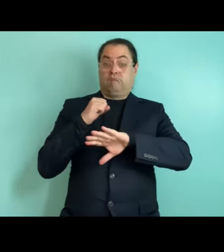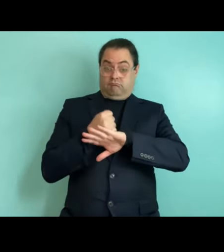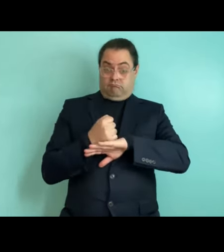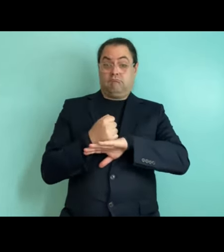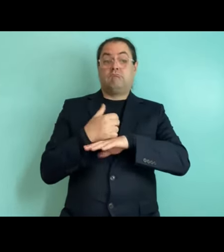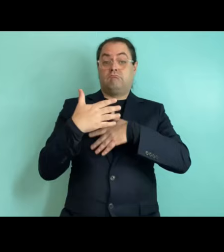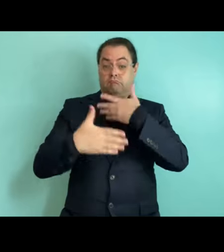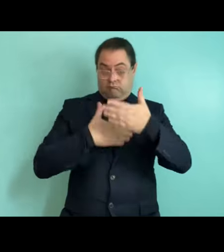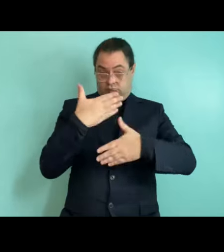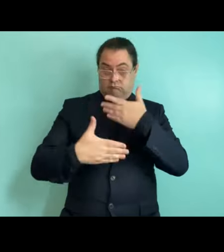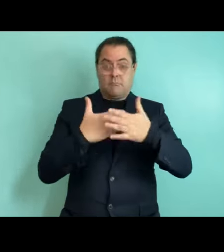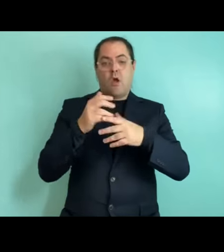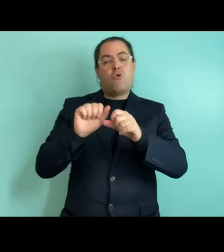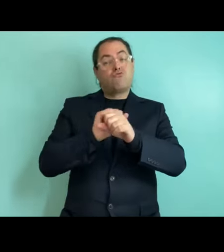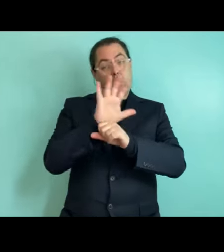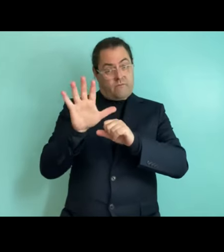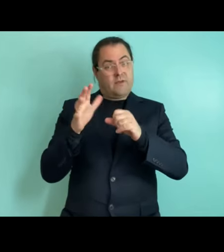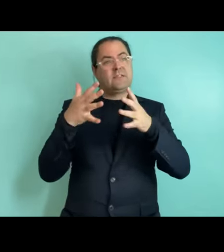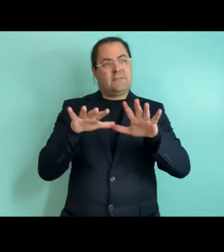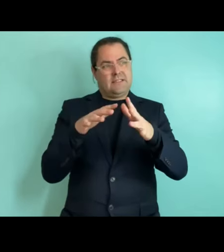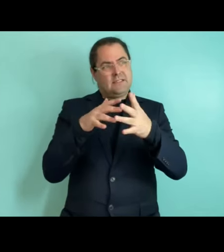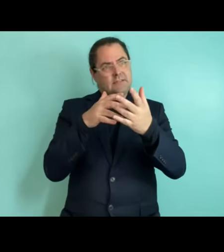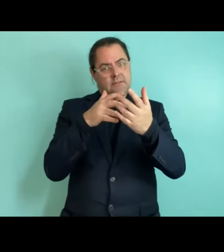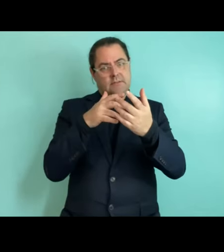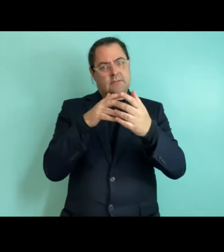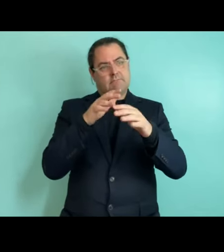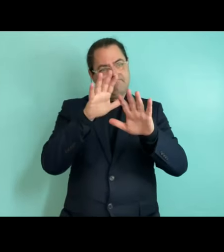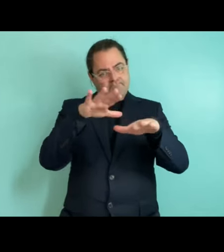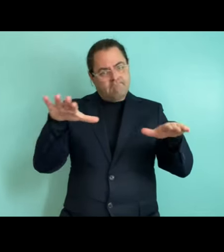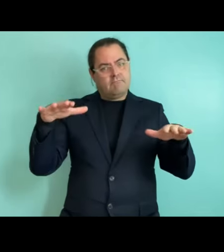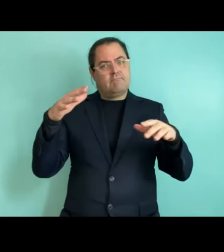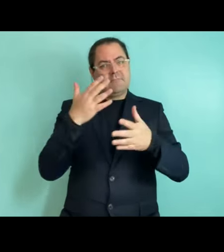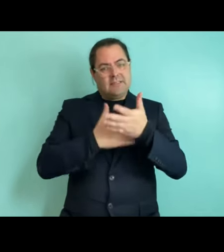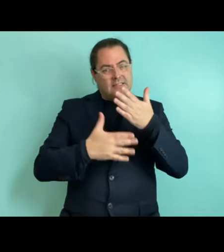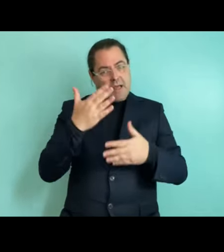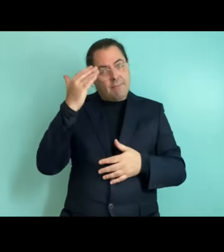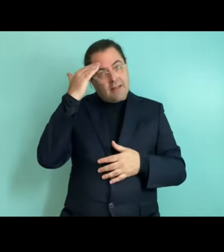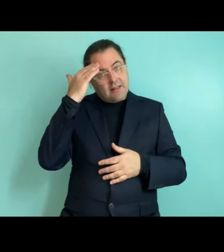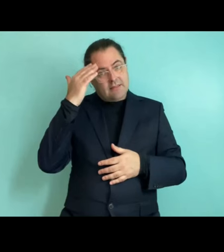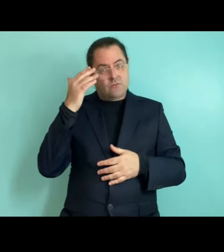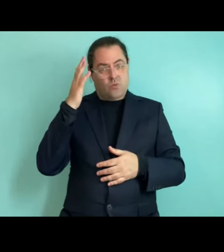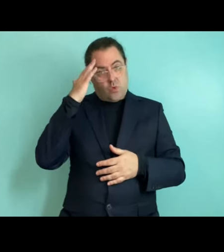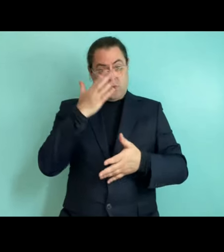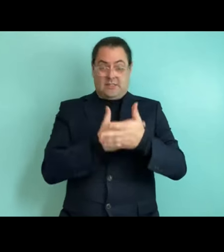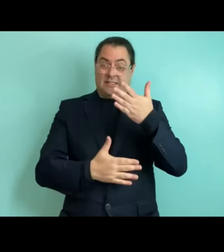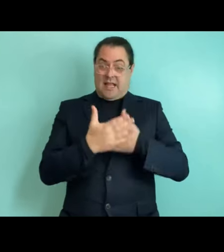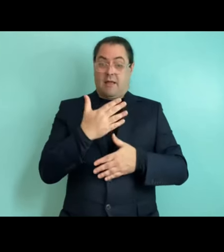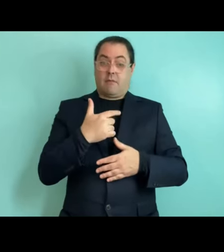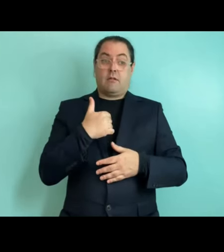As you all are aware, pessimism disabilities. We are more likely to be laid off or, you